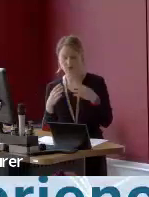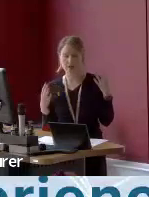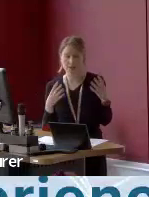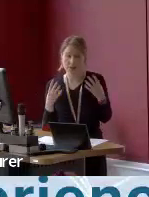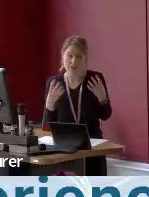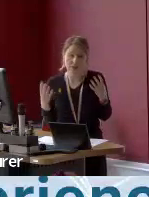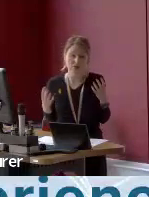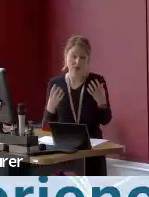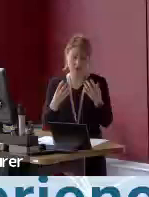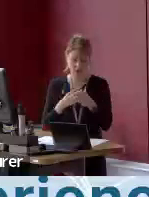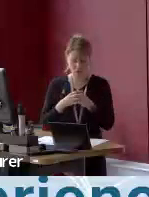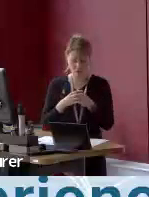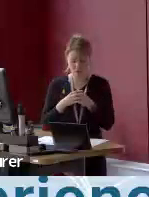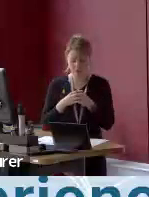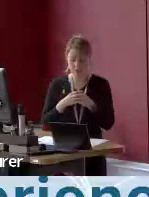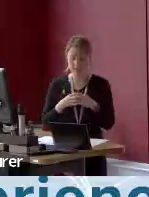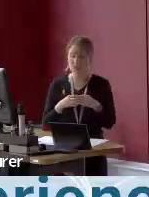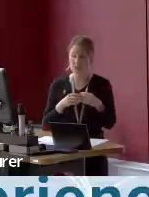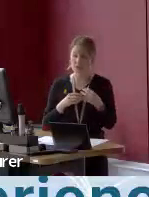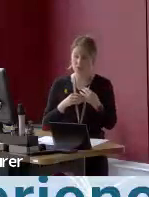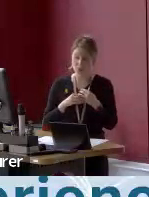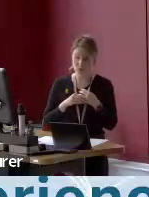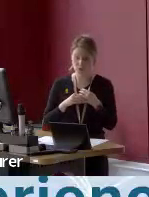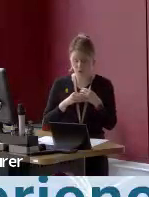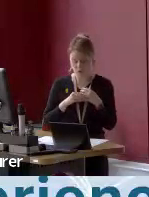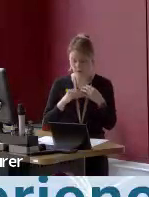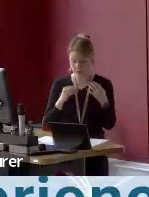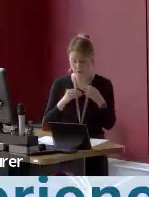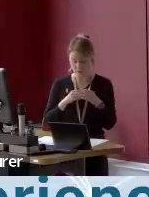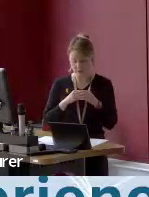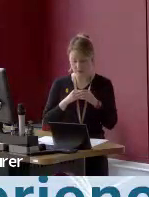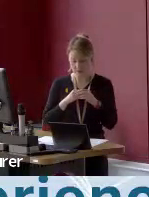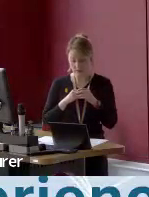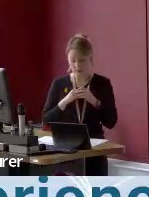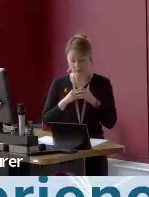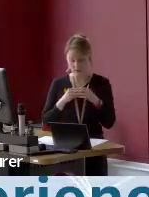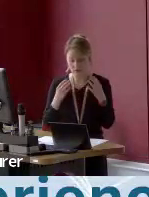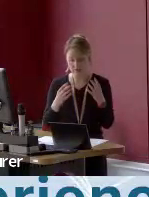for us specifically as research group a key aspect of our approach to engagement is about including